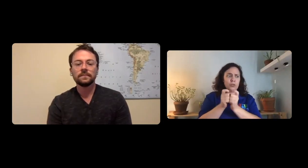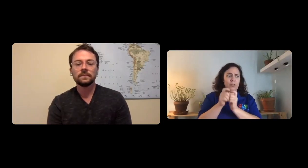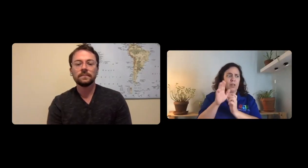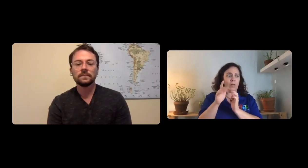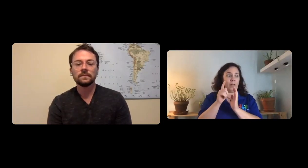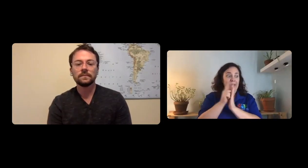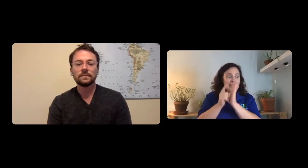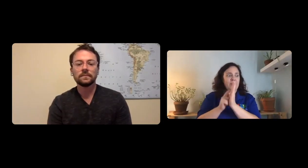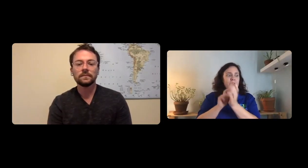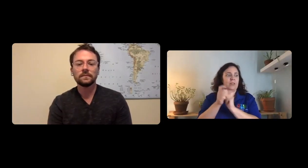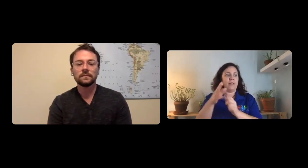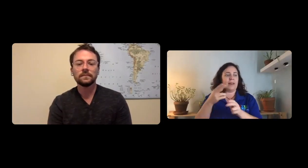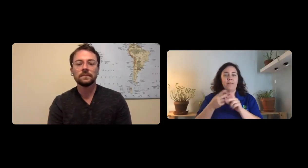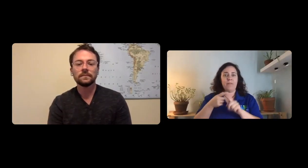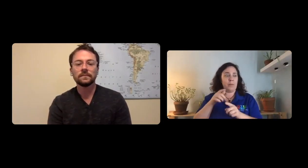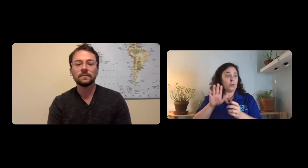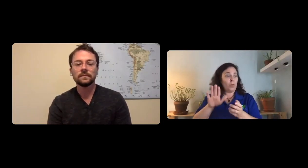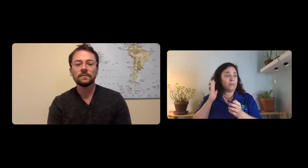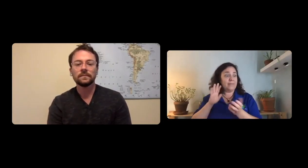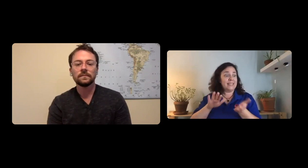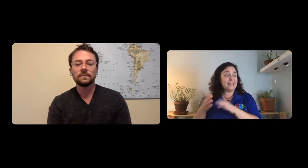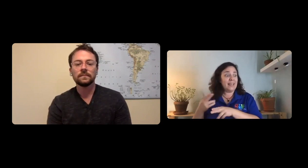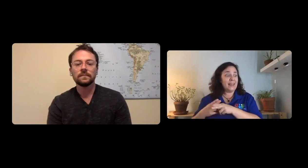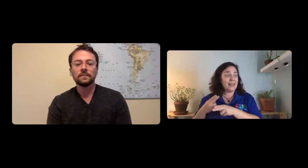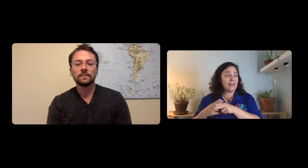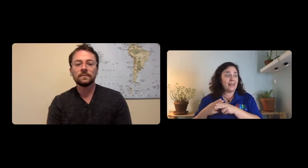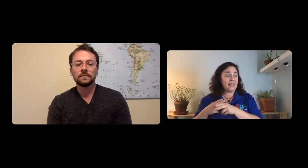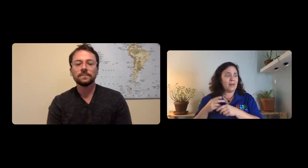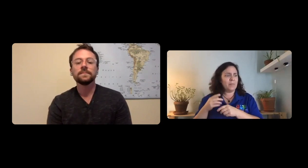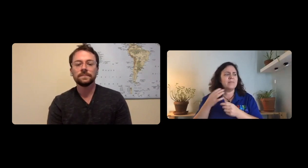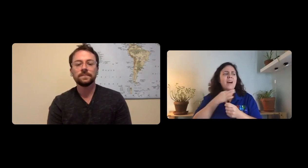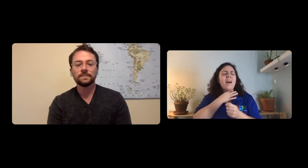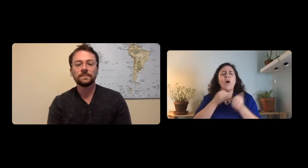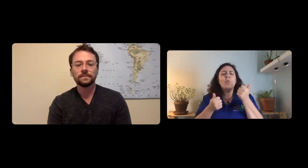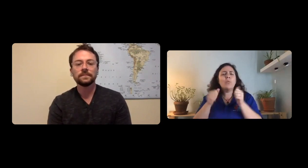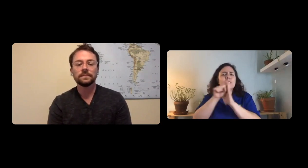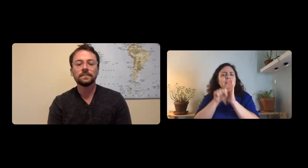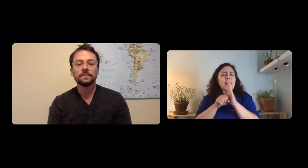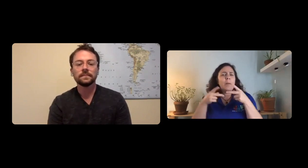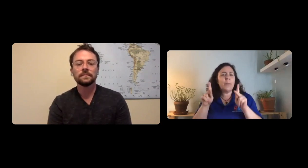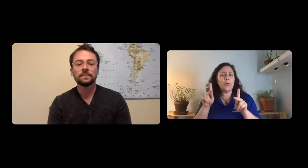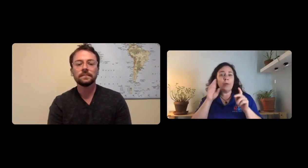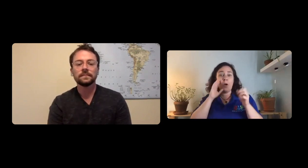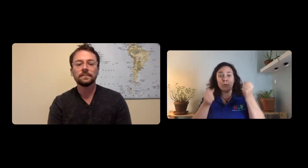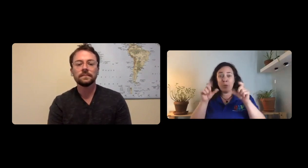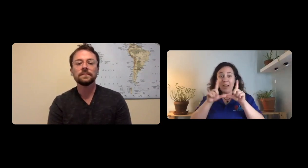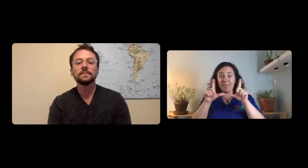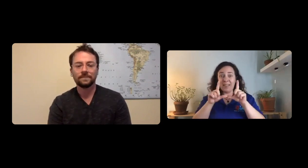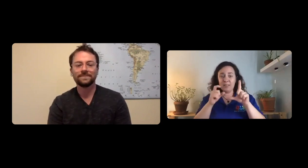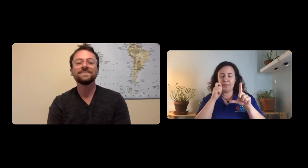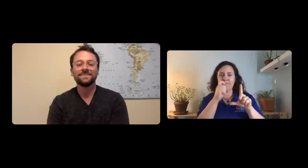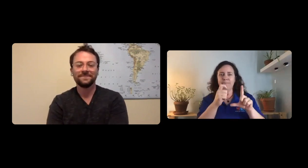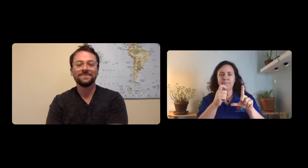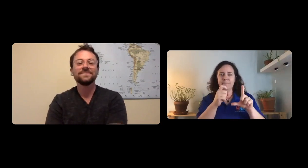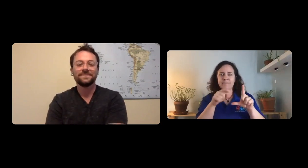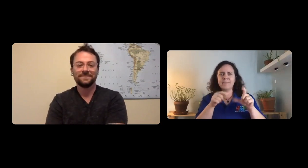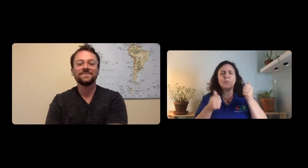> Indeed. Now, the next question talks about legally changing your name from your dead name and